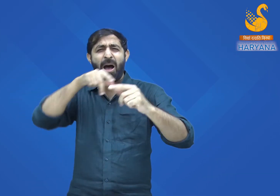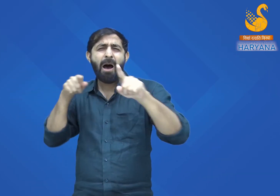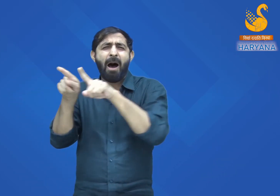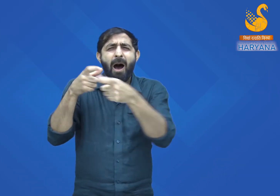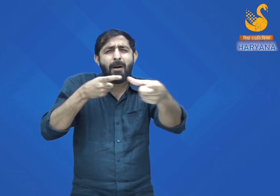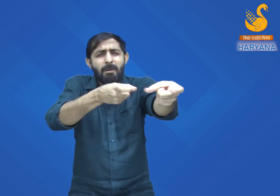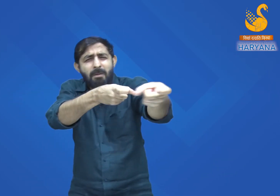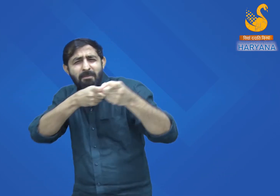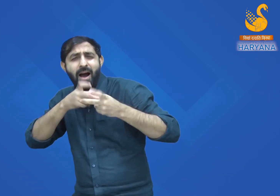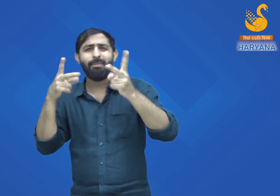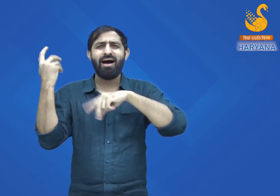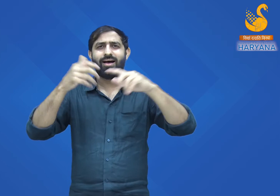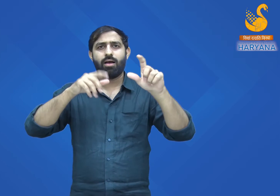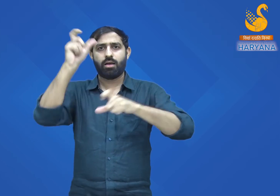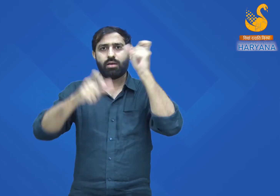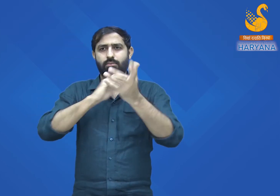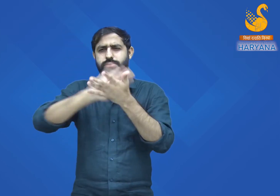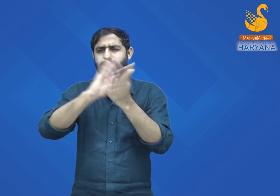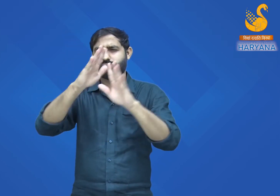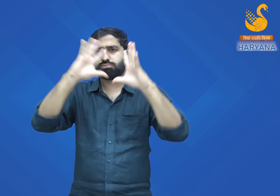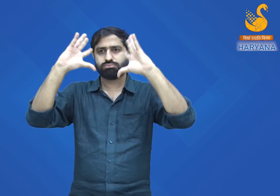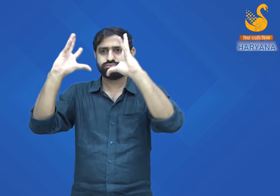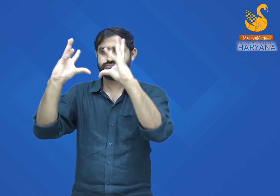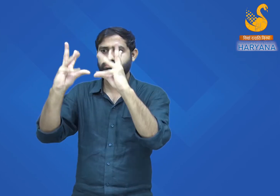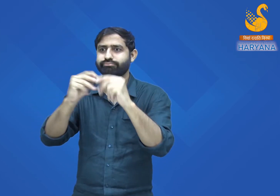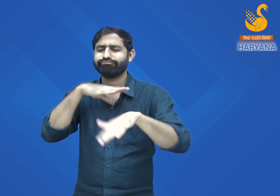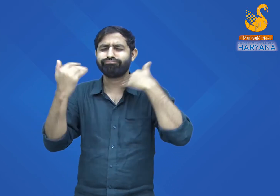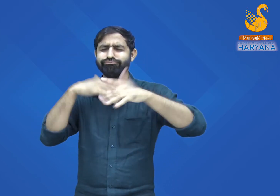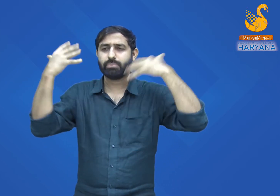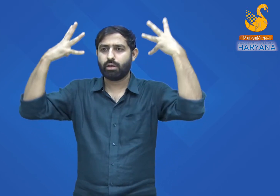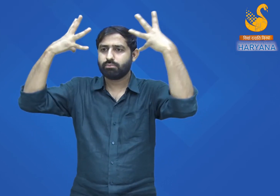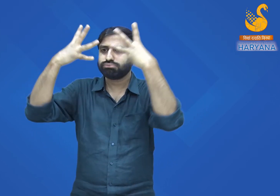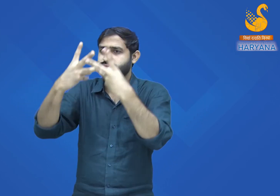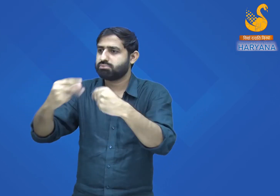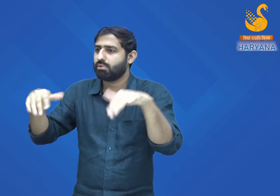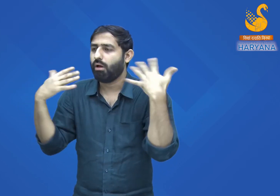like war and conquest can damage and weaken